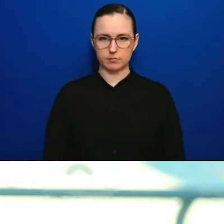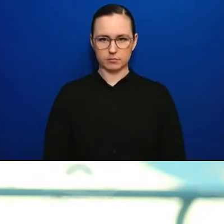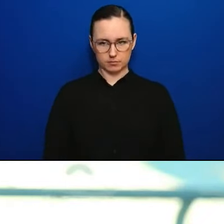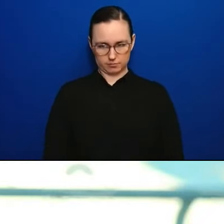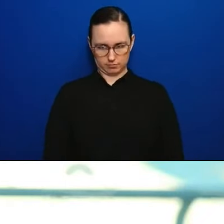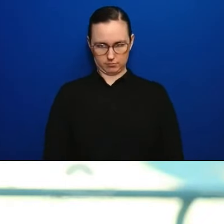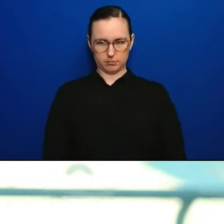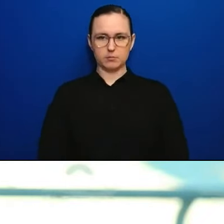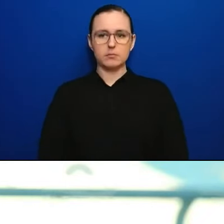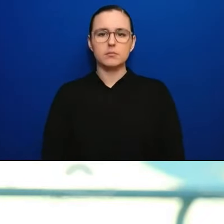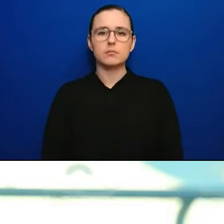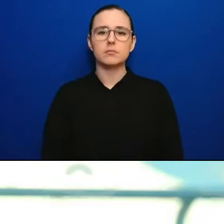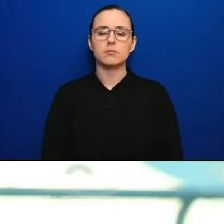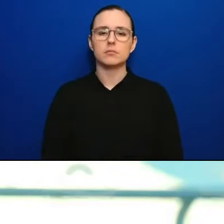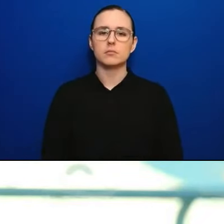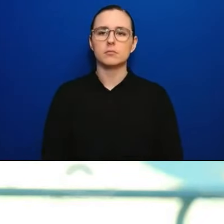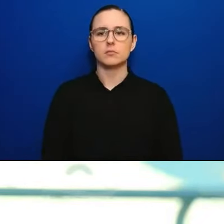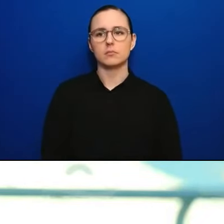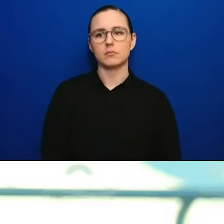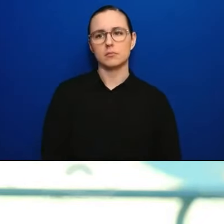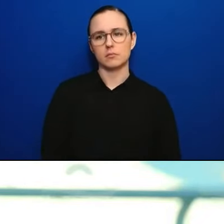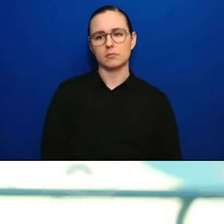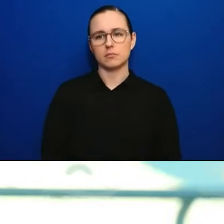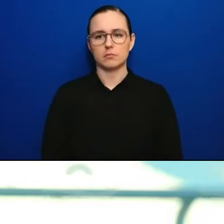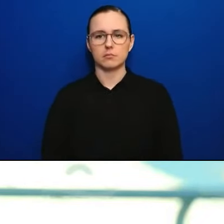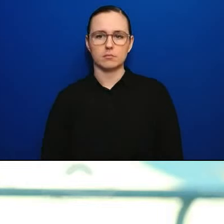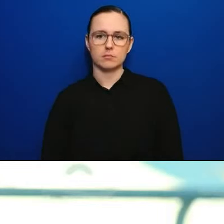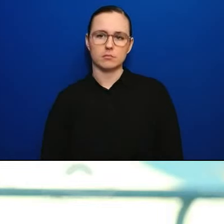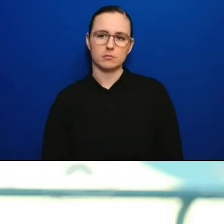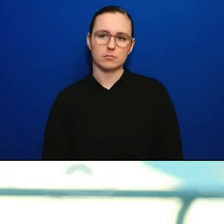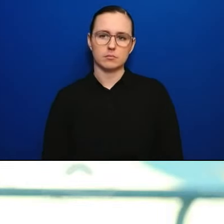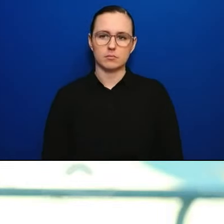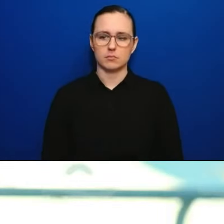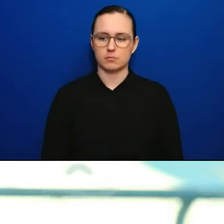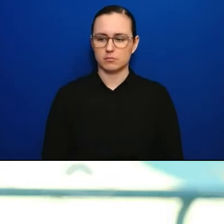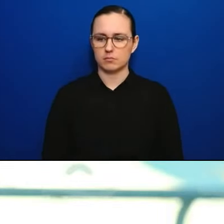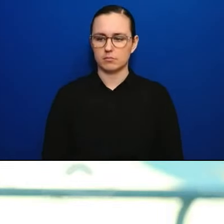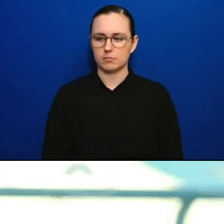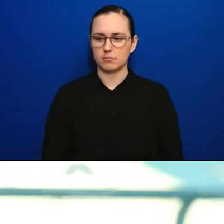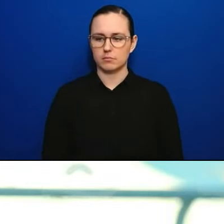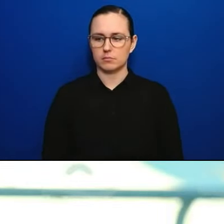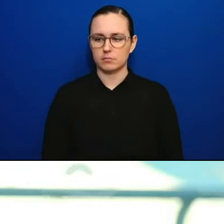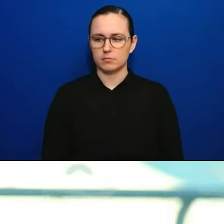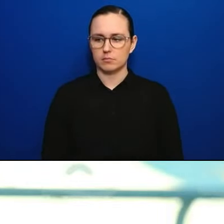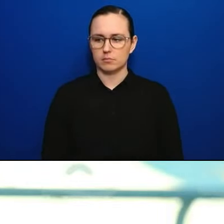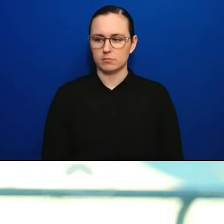Our next question today is from Lisa Cordasco Vancouver